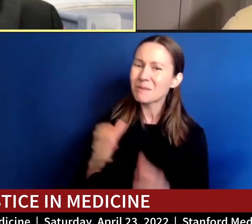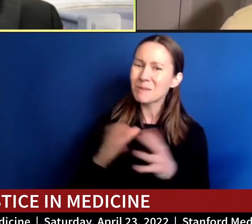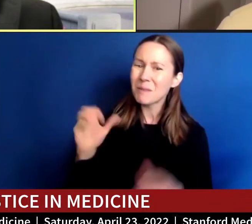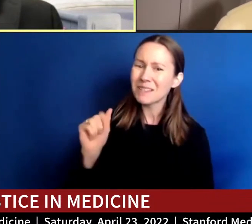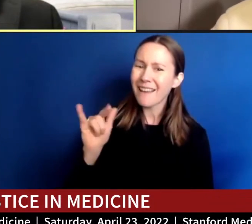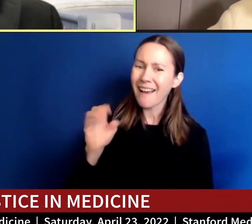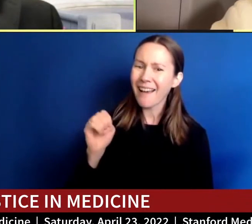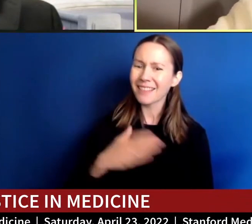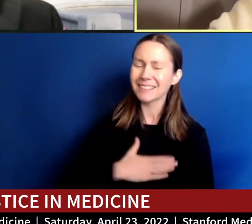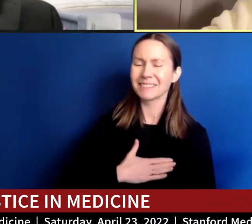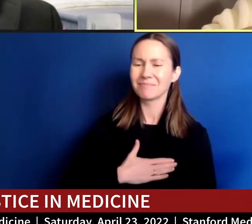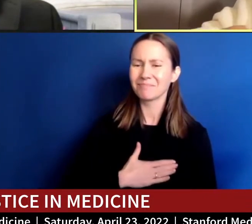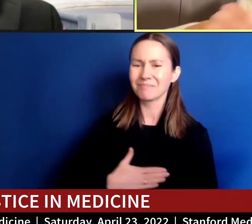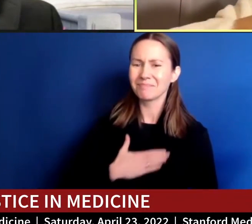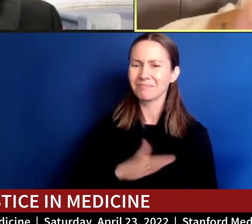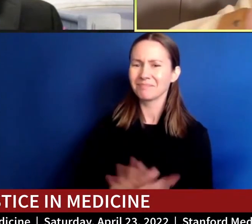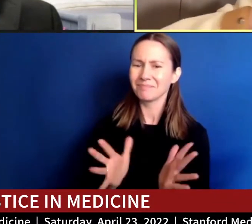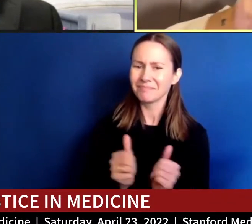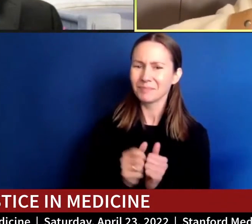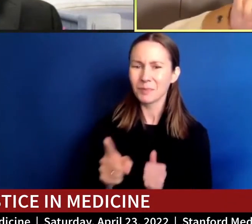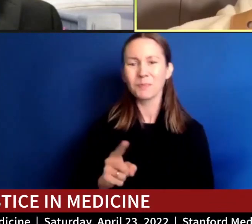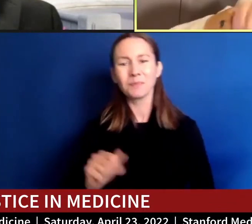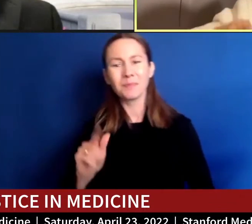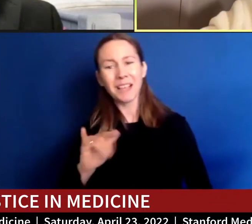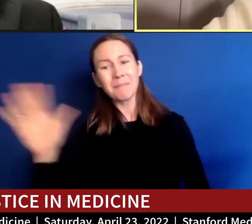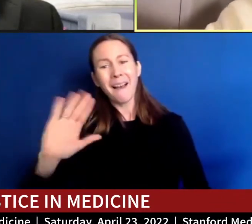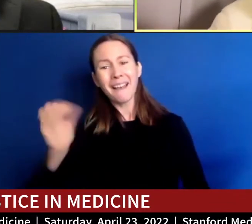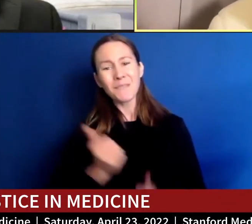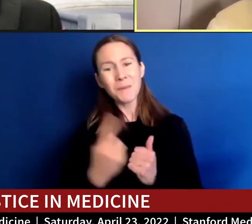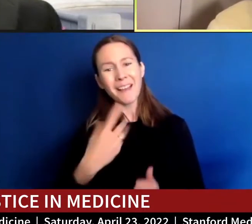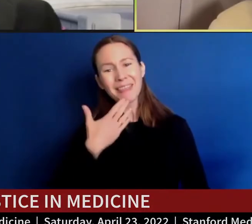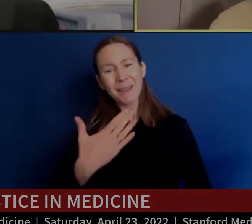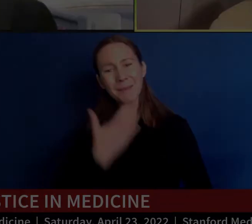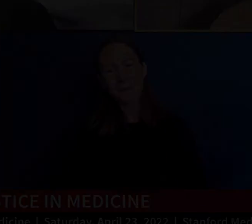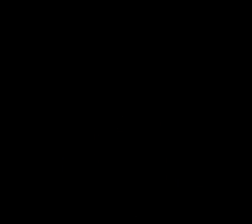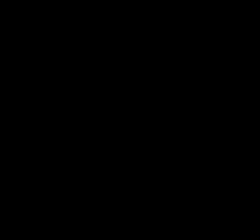Alright, bye everyone! Thank you!